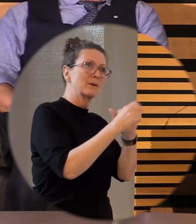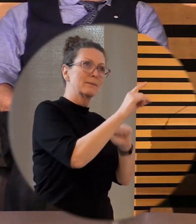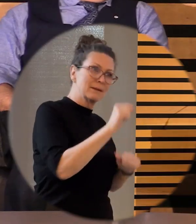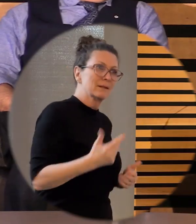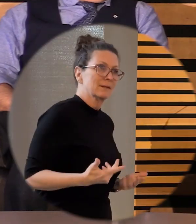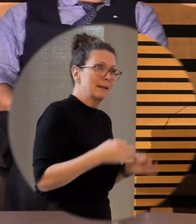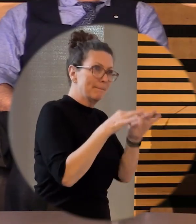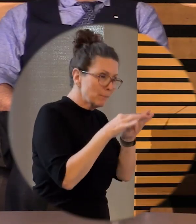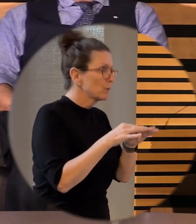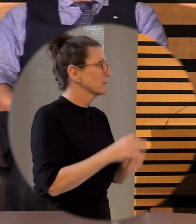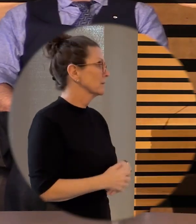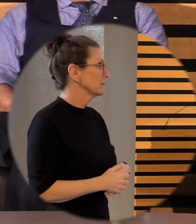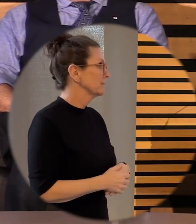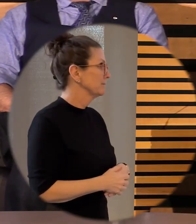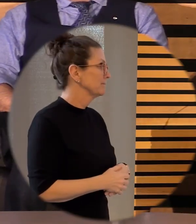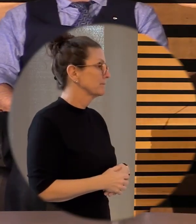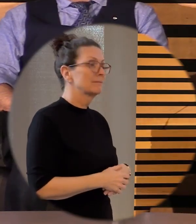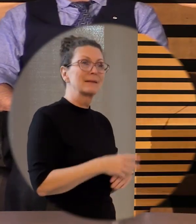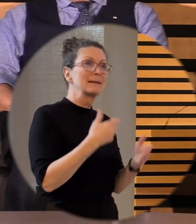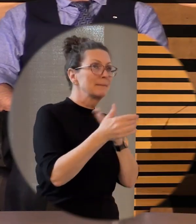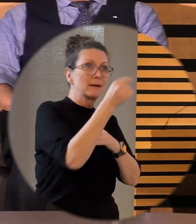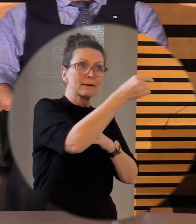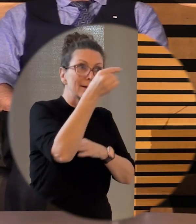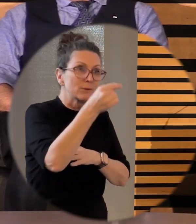advisory committees that I that I formally sat on with which was a crown corporation I